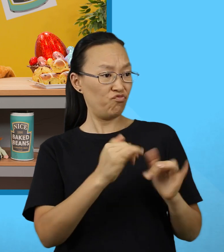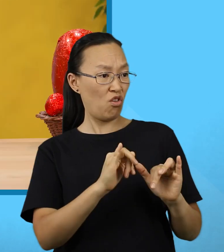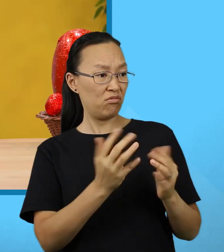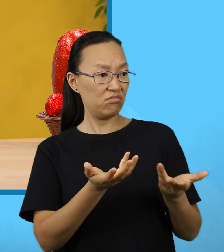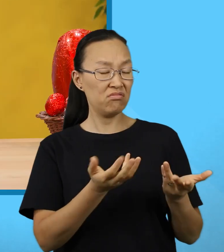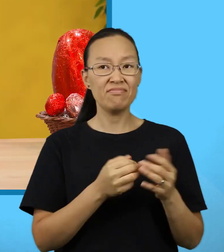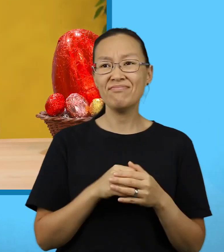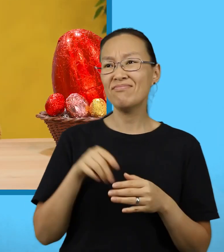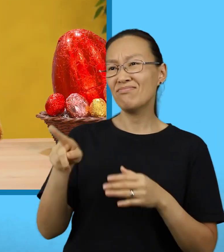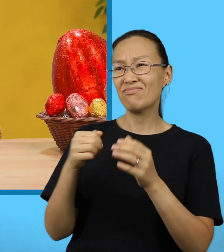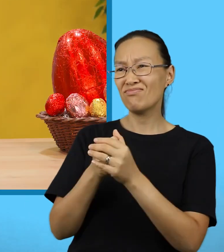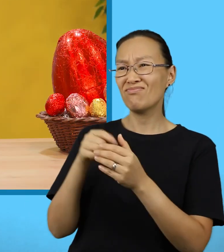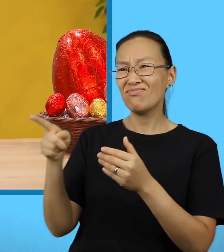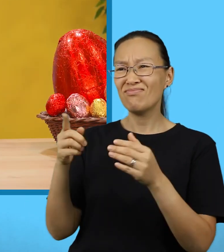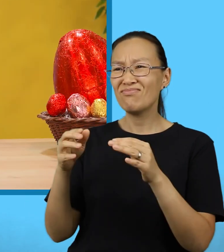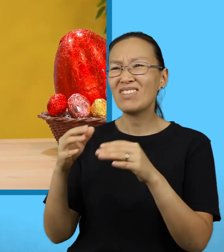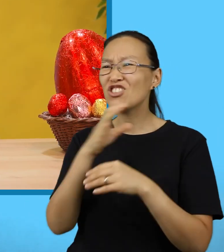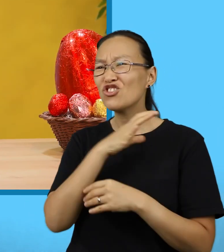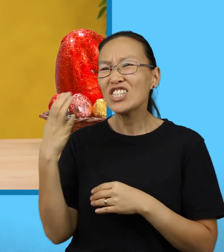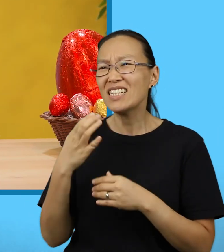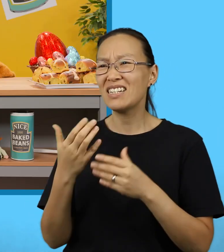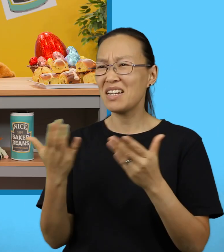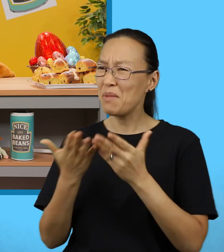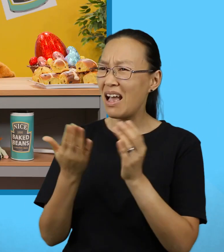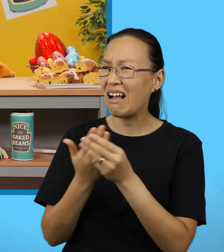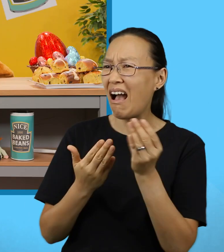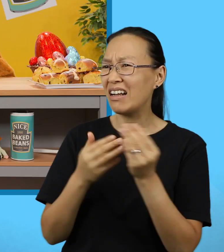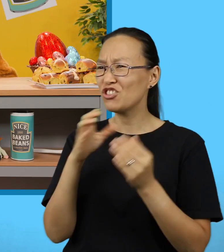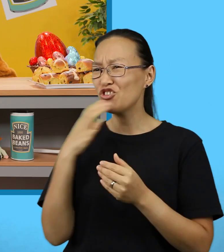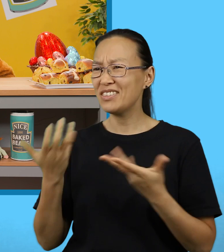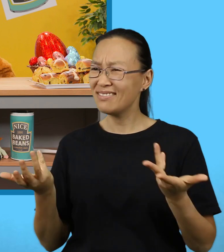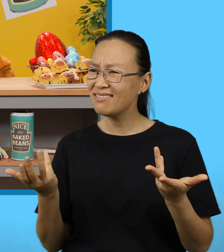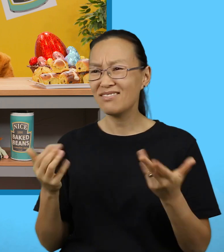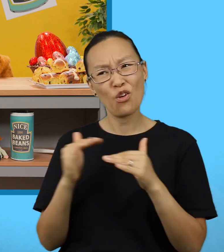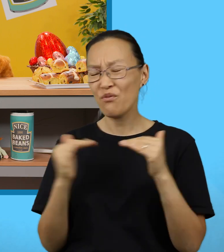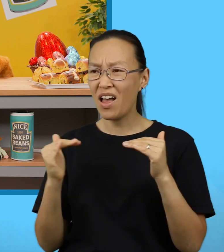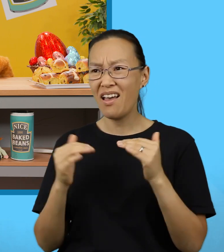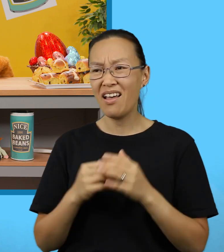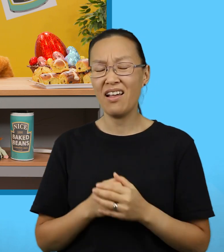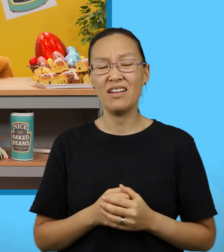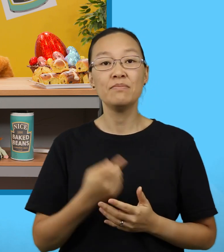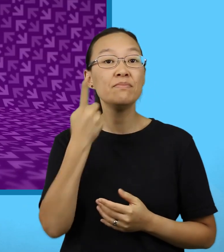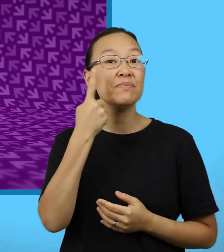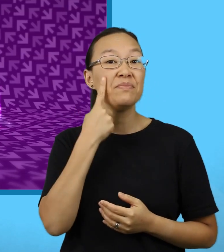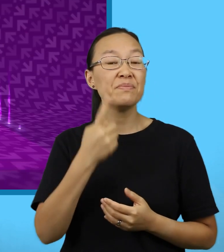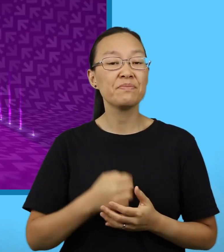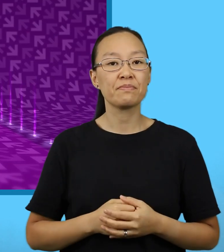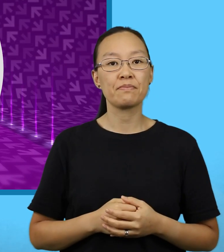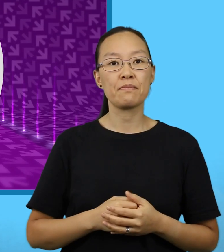Scruff is not playing fair. What do you mean? I'll show you, look. [Announcer] Ladies and gentlemen,